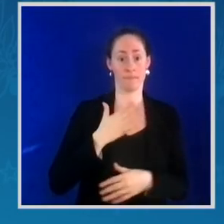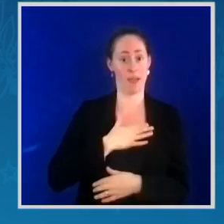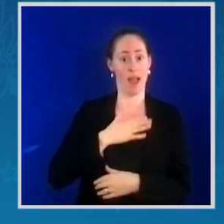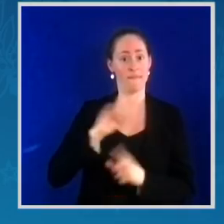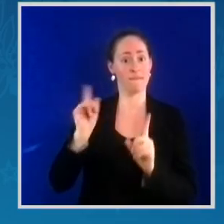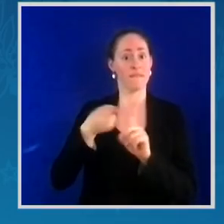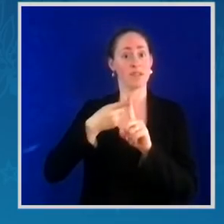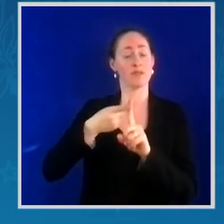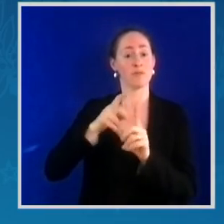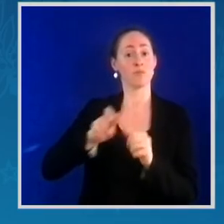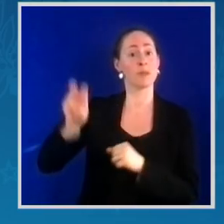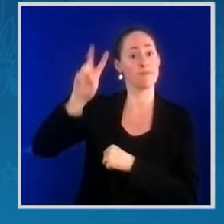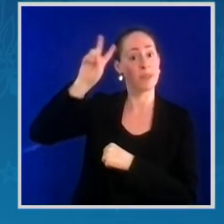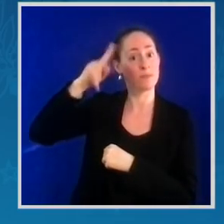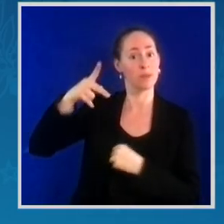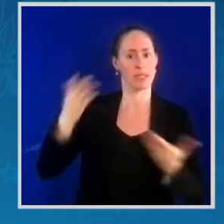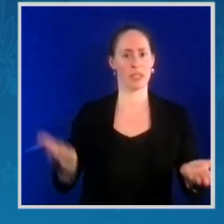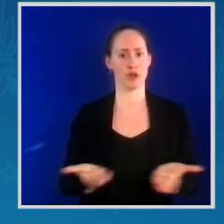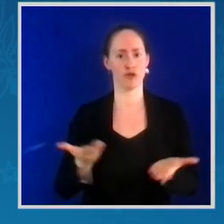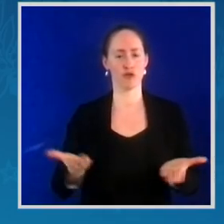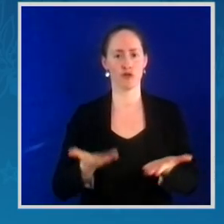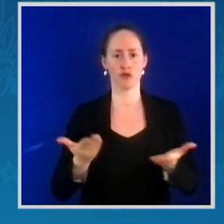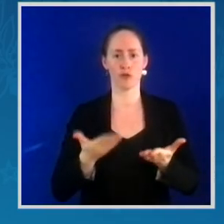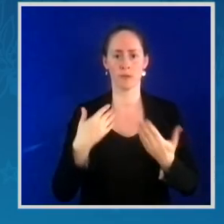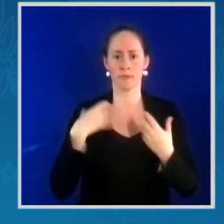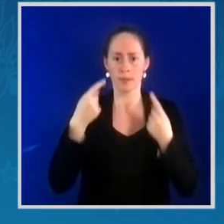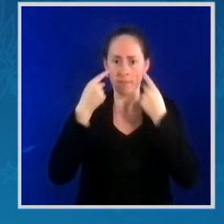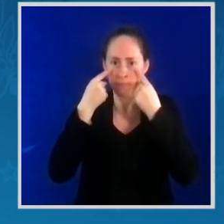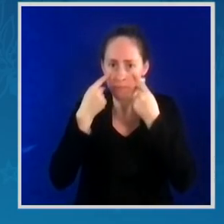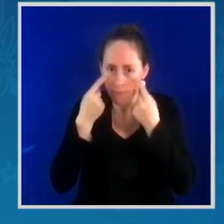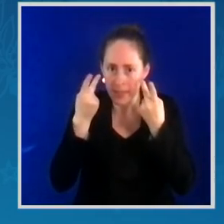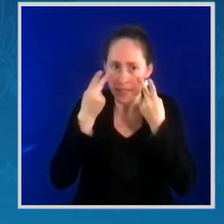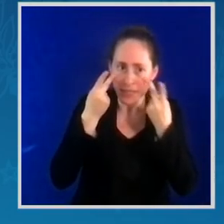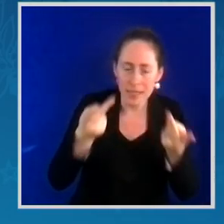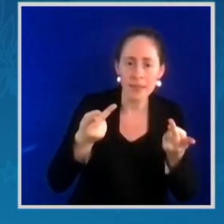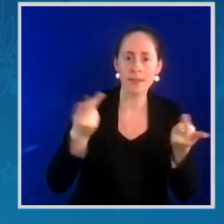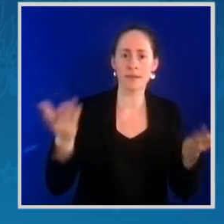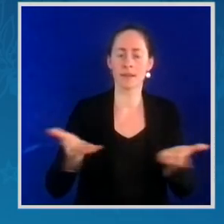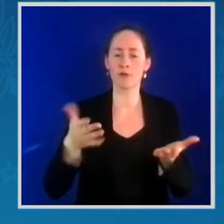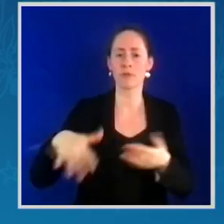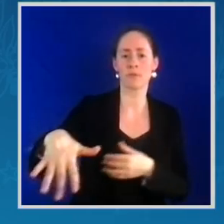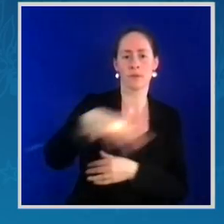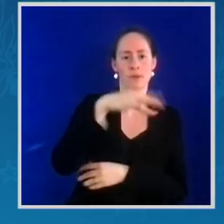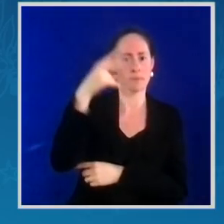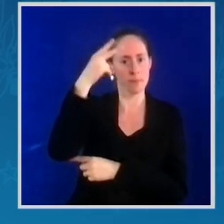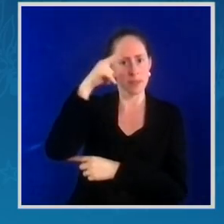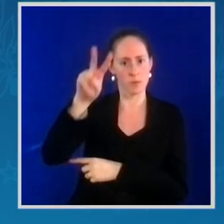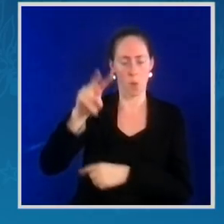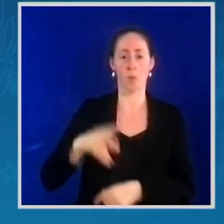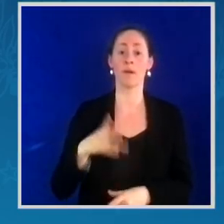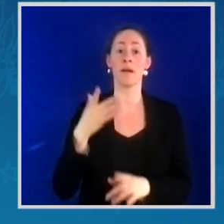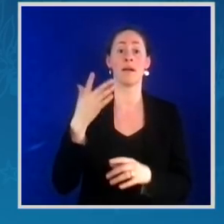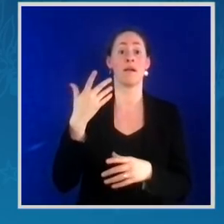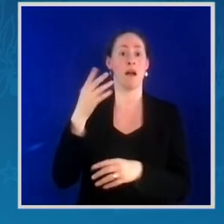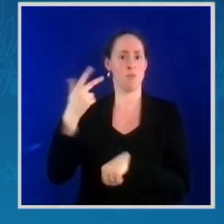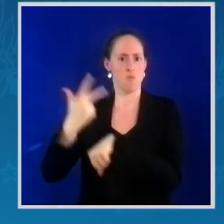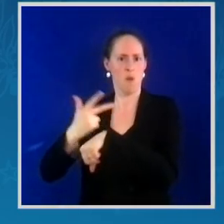and to visit our neighbors in Mexico now, most recently and before that in Guatemala. On the issue of migration,